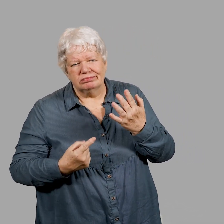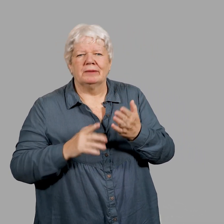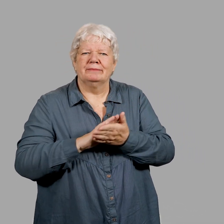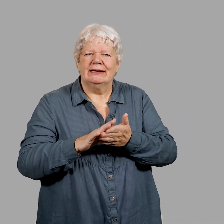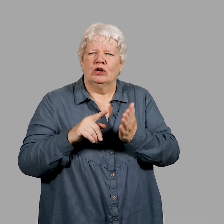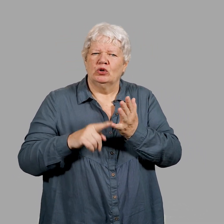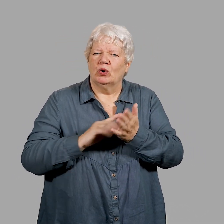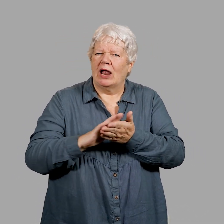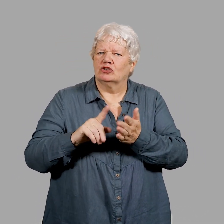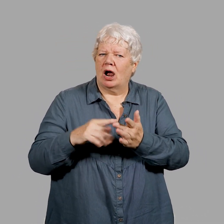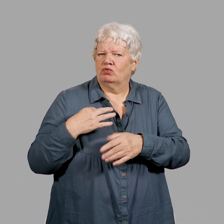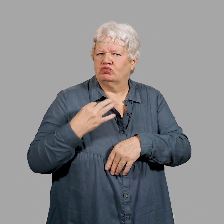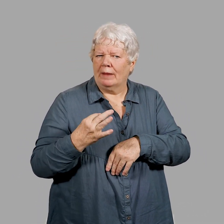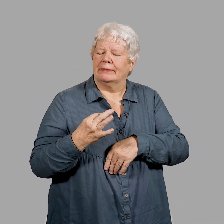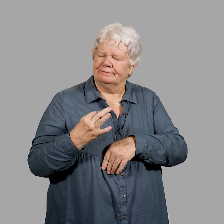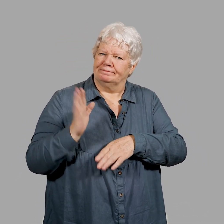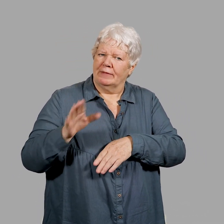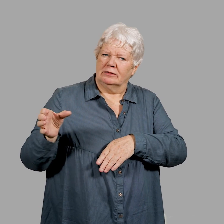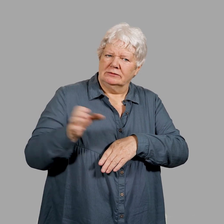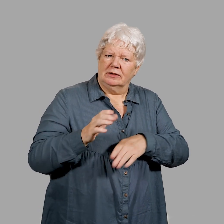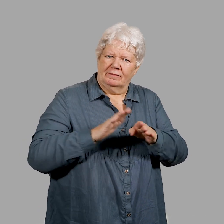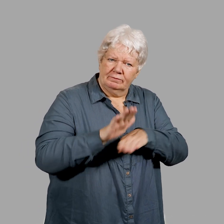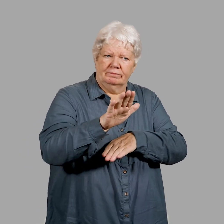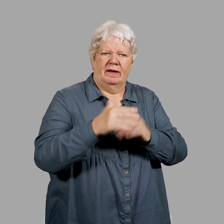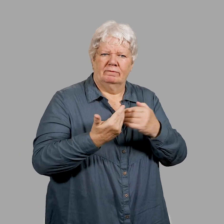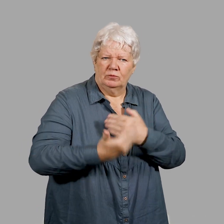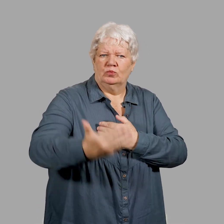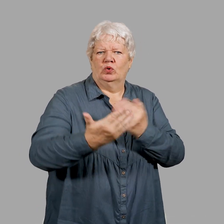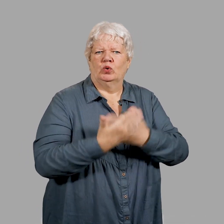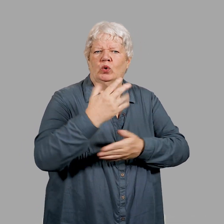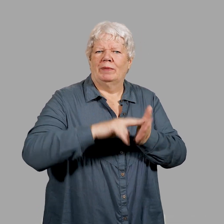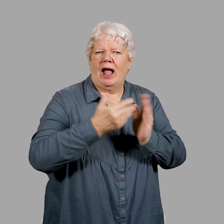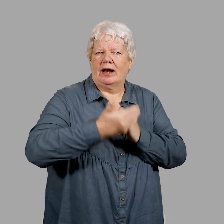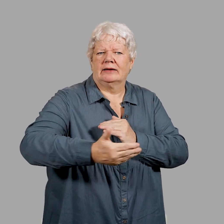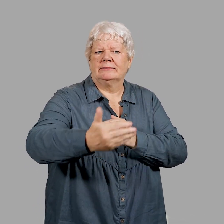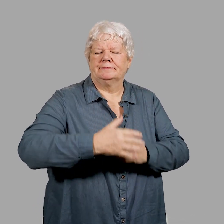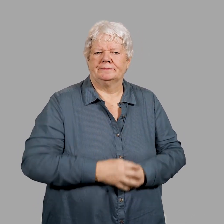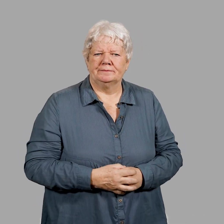UHI representation planned at consultations on new BSLP.